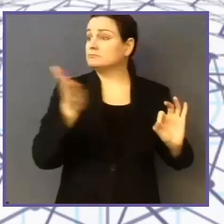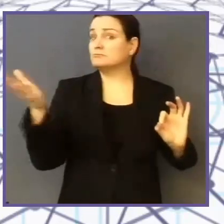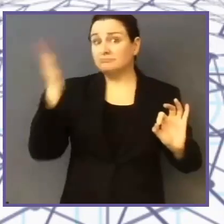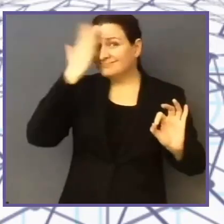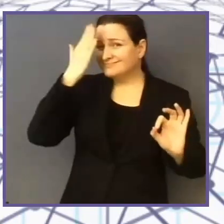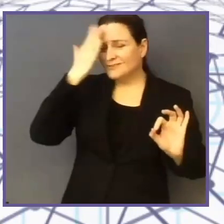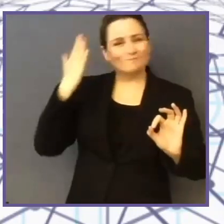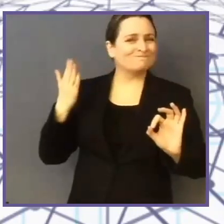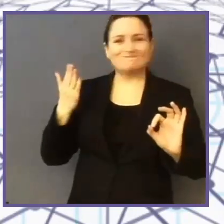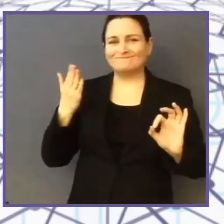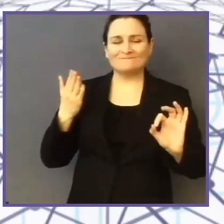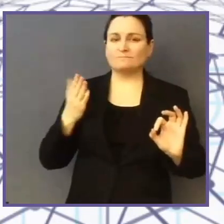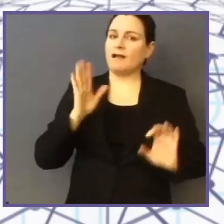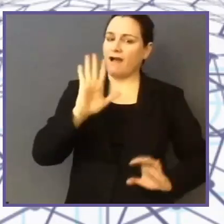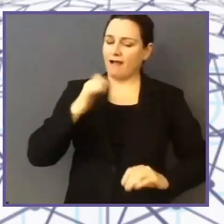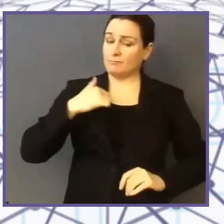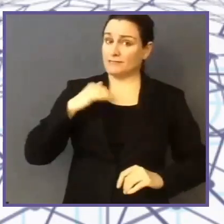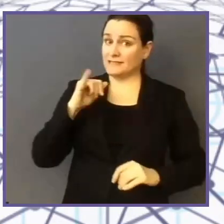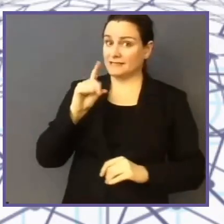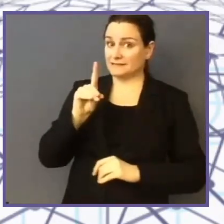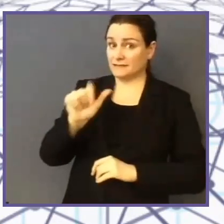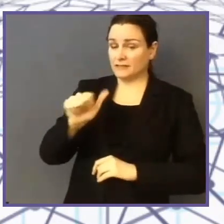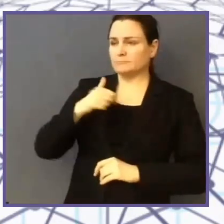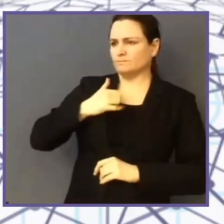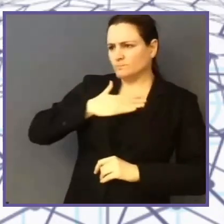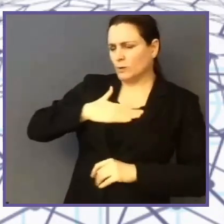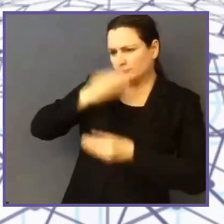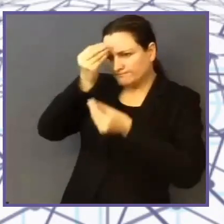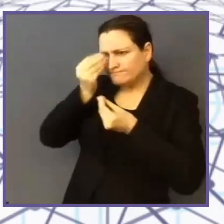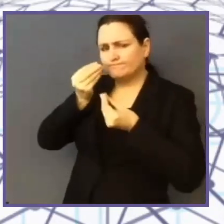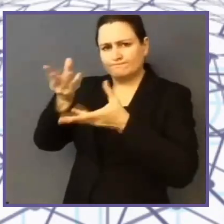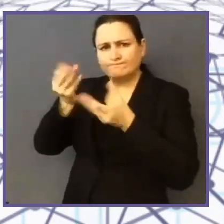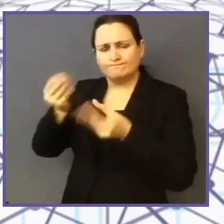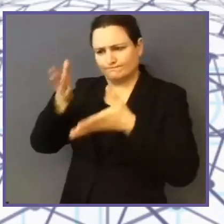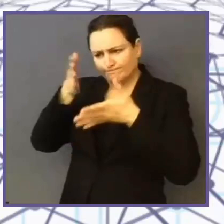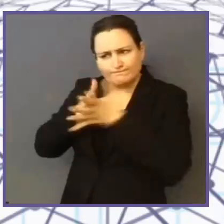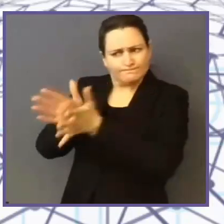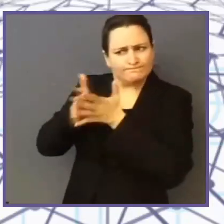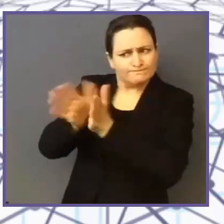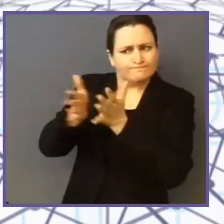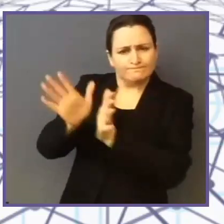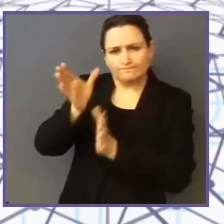together with partners, we are bringing technical expertise together with our established methodologies